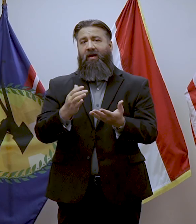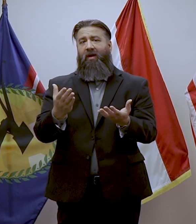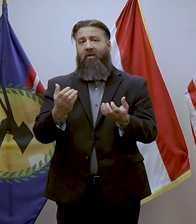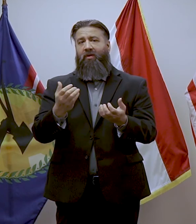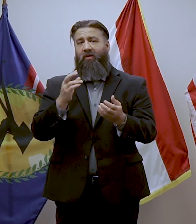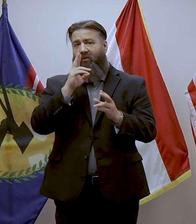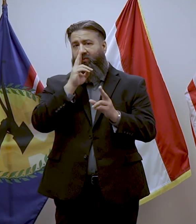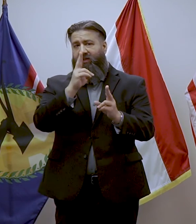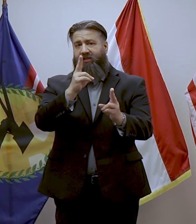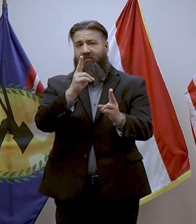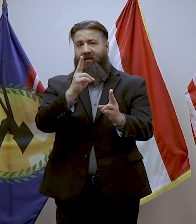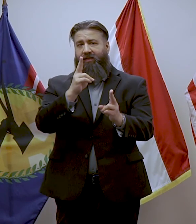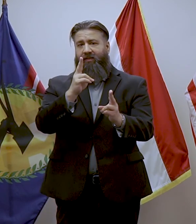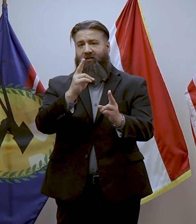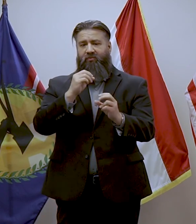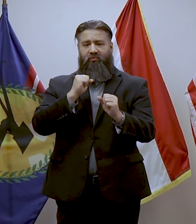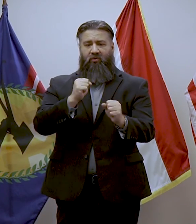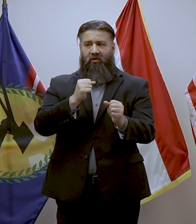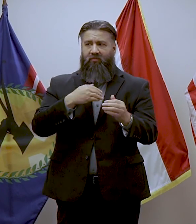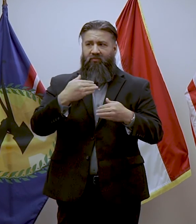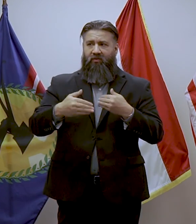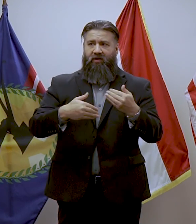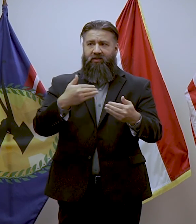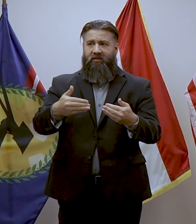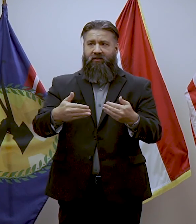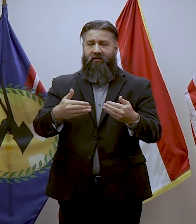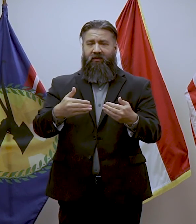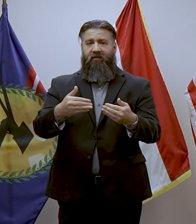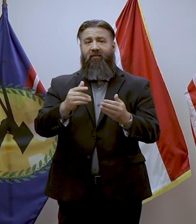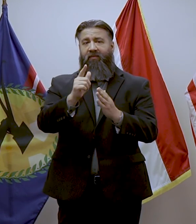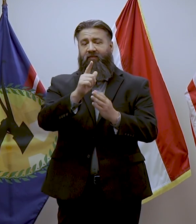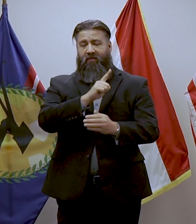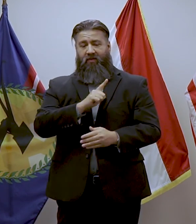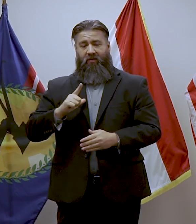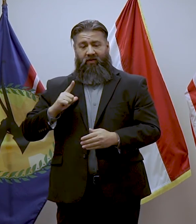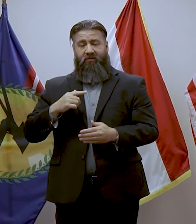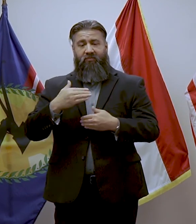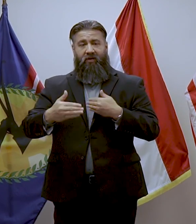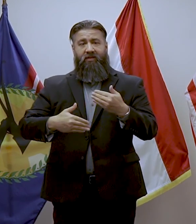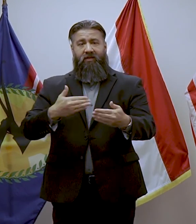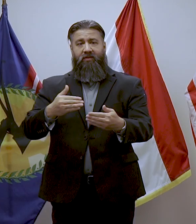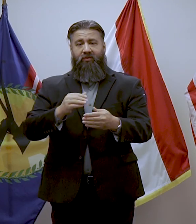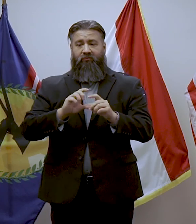the deliberate process of the legislative process to appropriate these funds